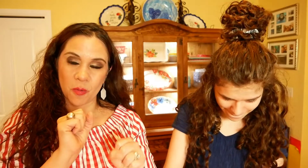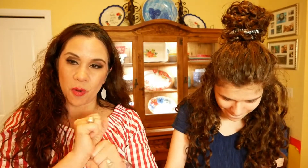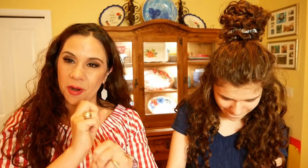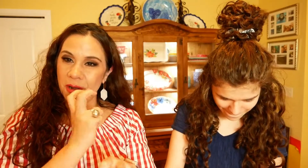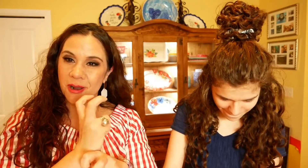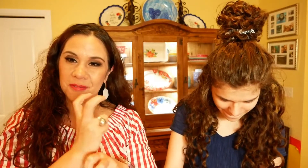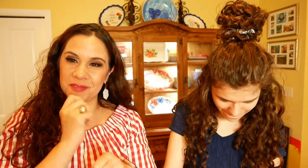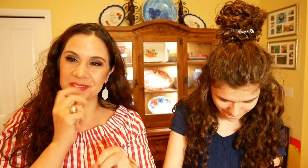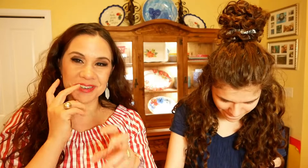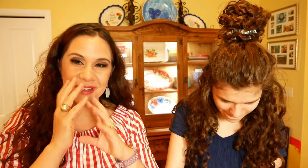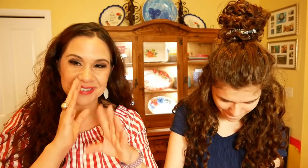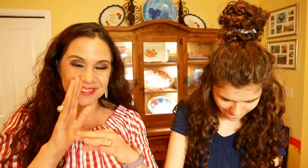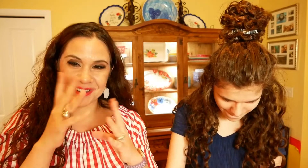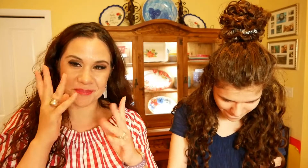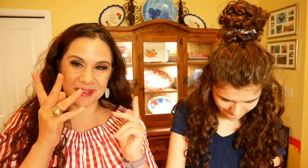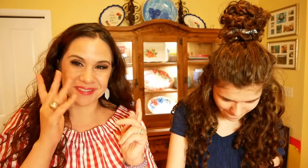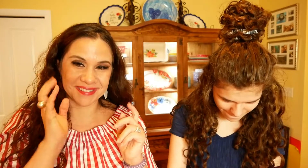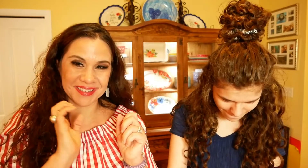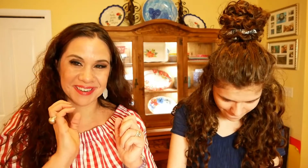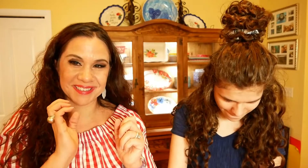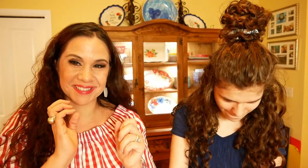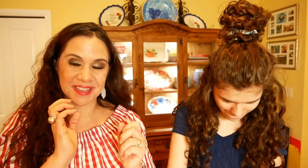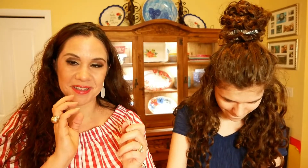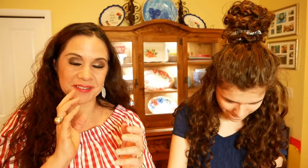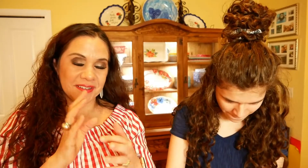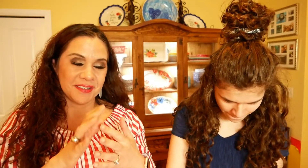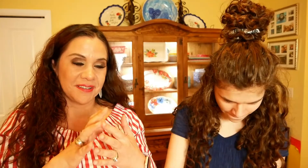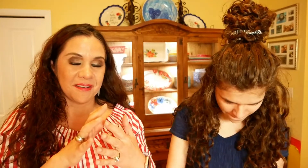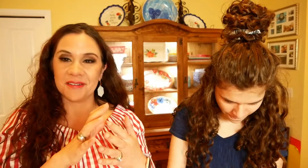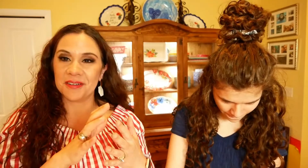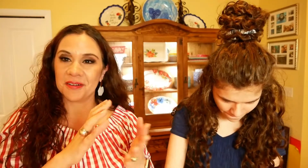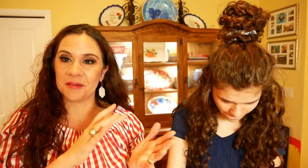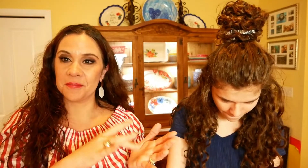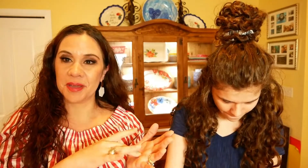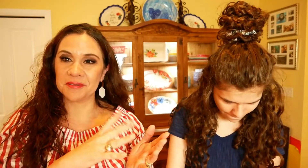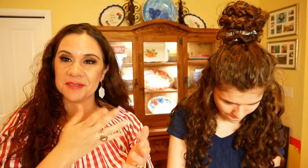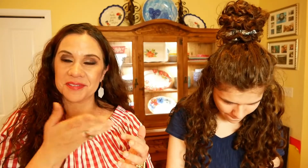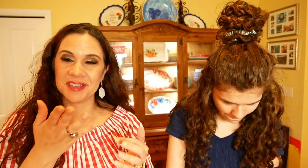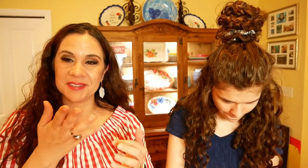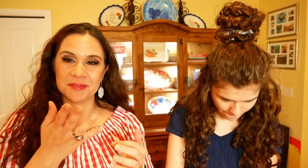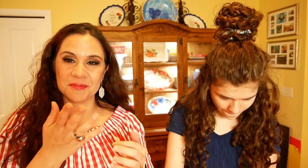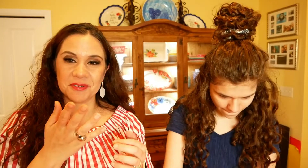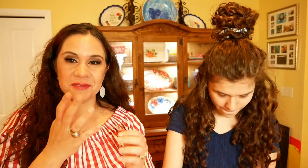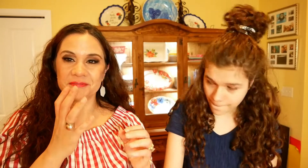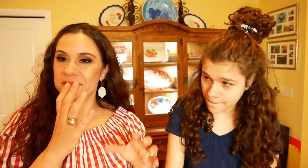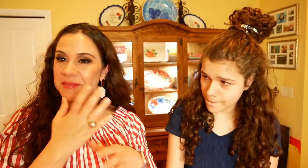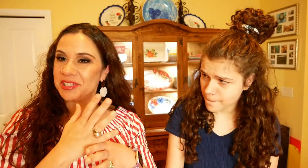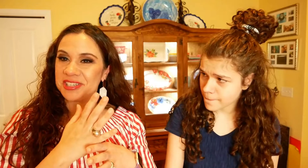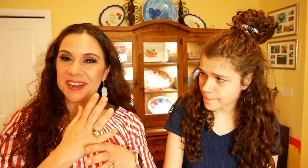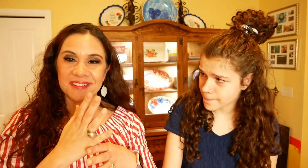work hard we've not talked a lot about elena's like all her medical things but we'll maybe share